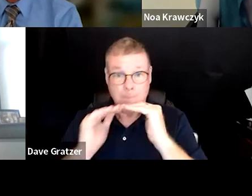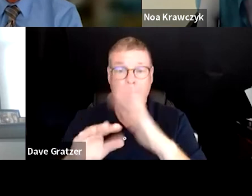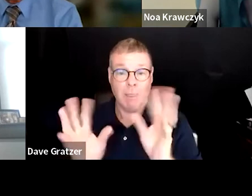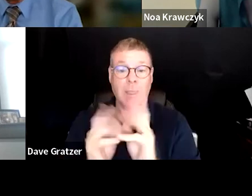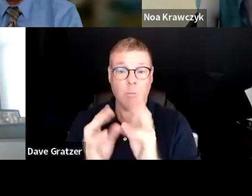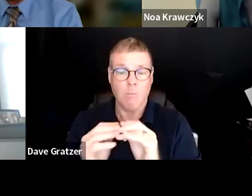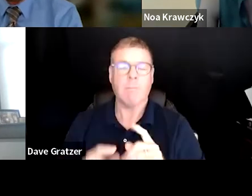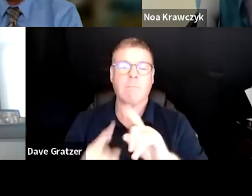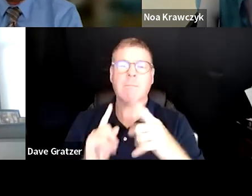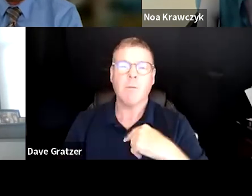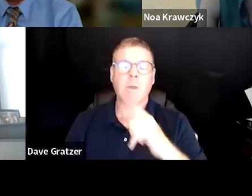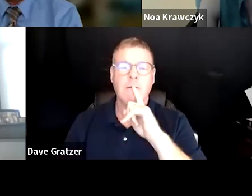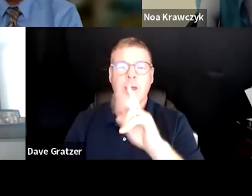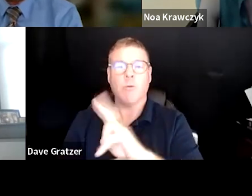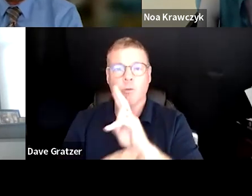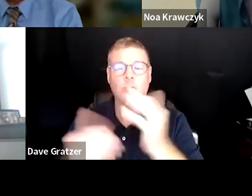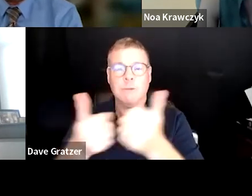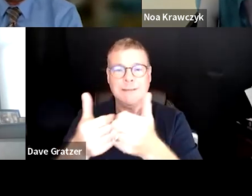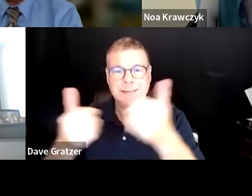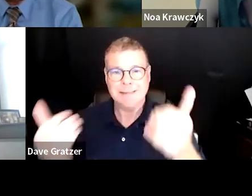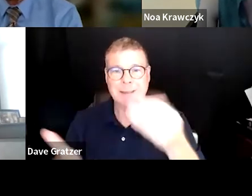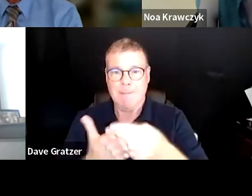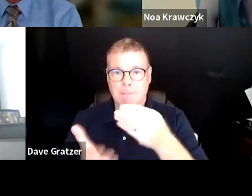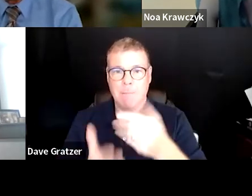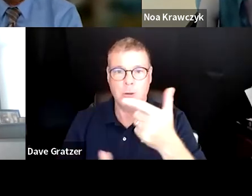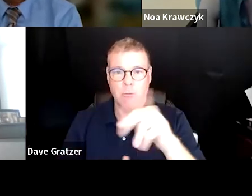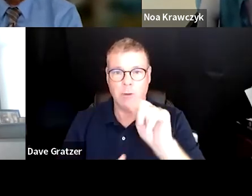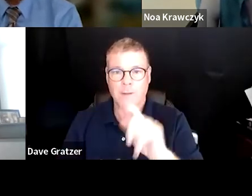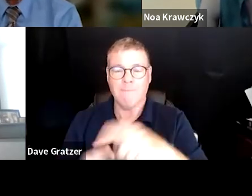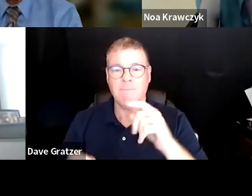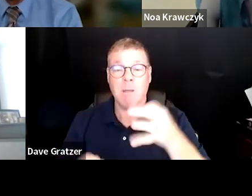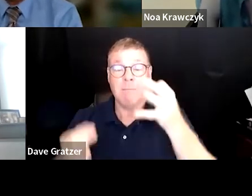But we actually use separate grant funding from the Department of Justice BJ